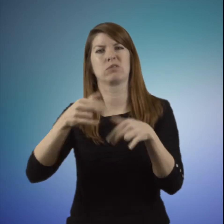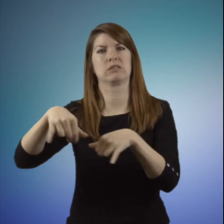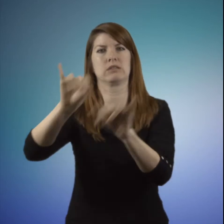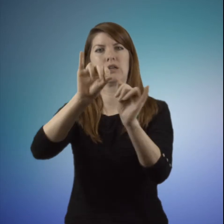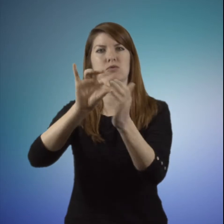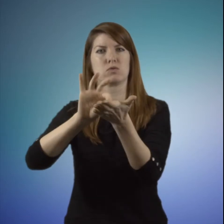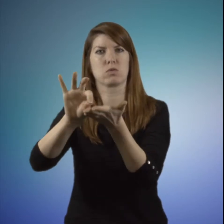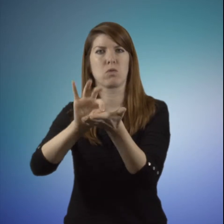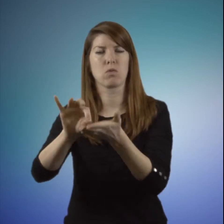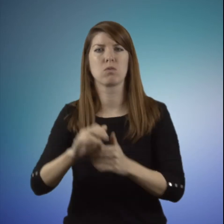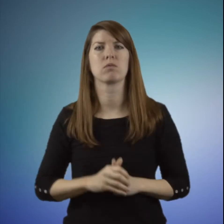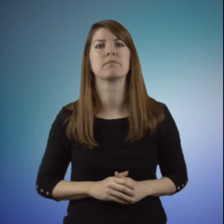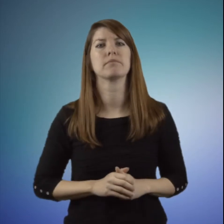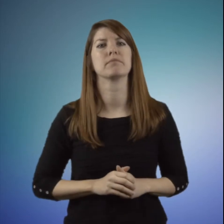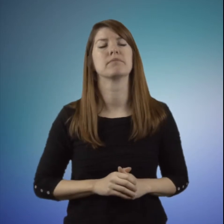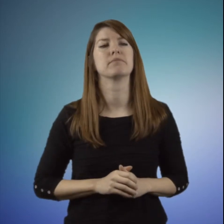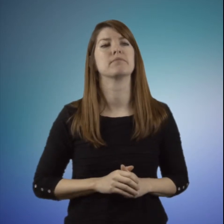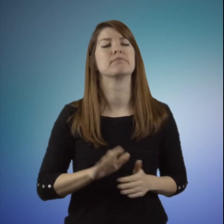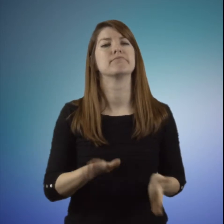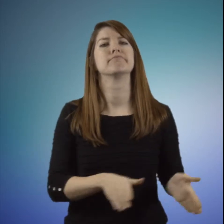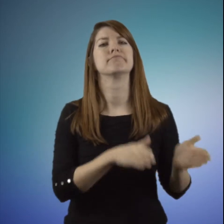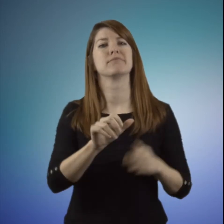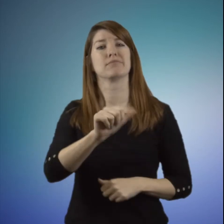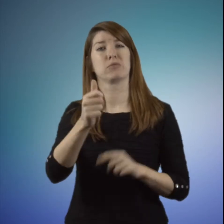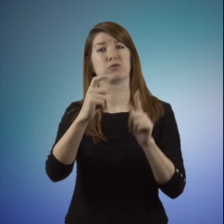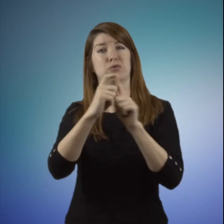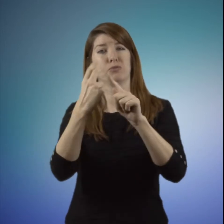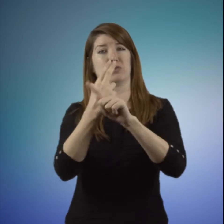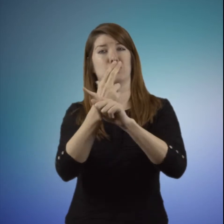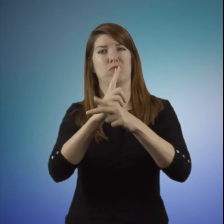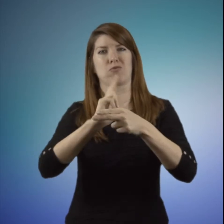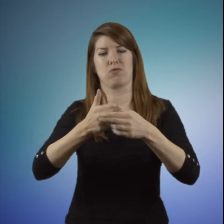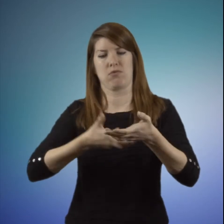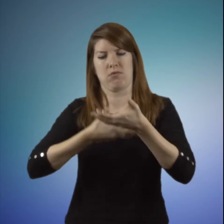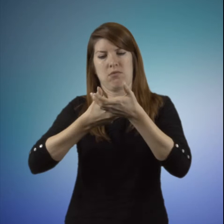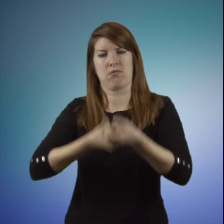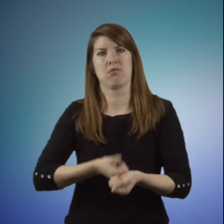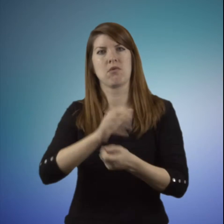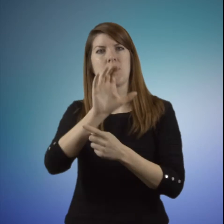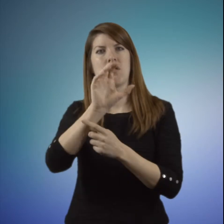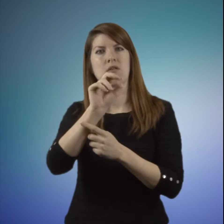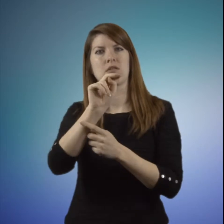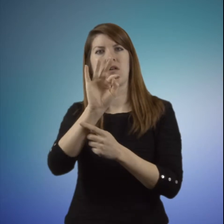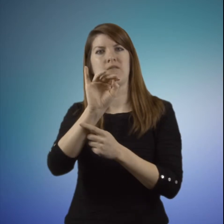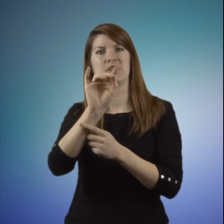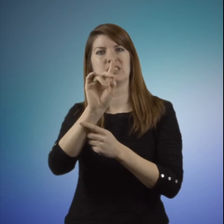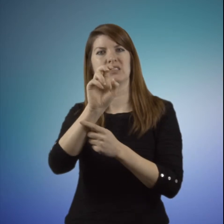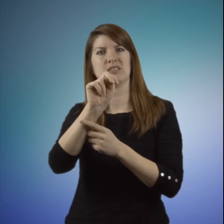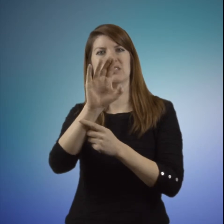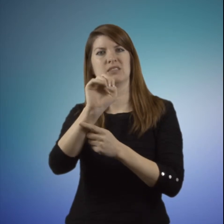Another term that we use is called a confidence interval. And this is a way of estimating the reliability of a test.